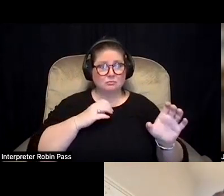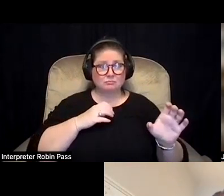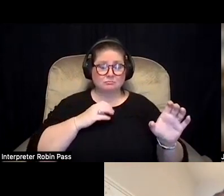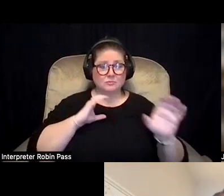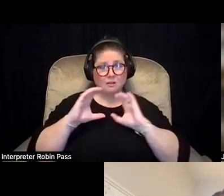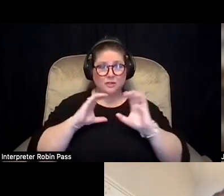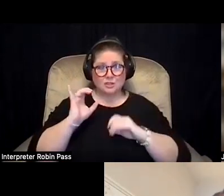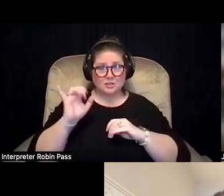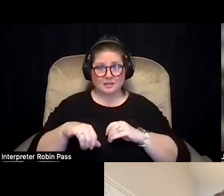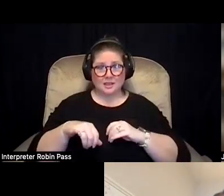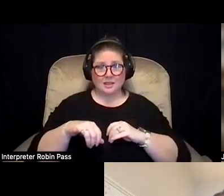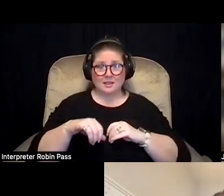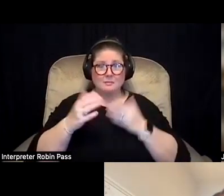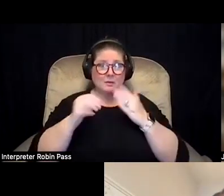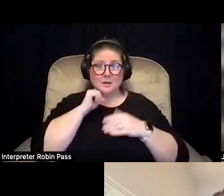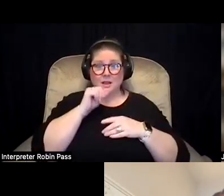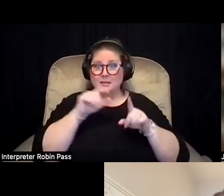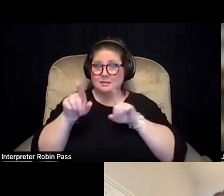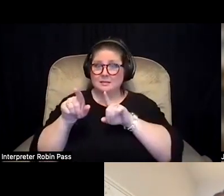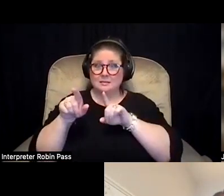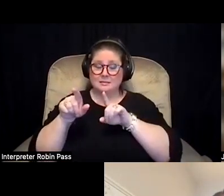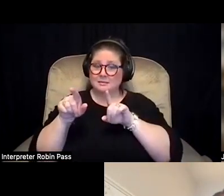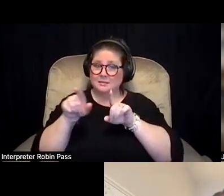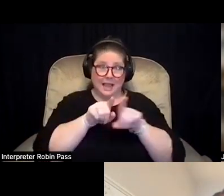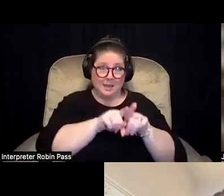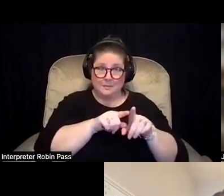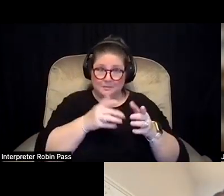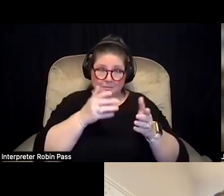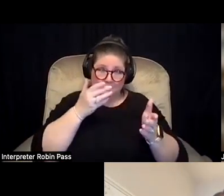probably not the same way or definitely not the same way as a 12th grader might have a